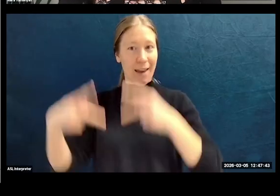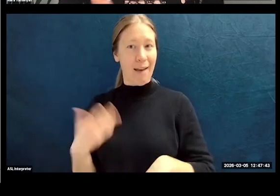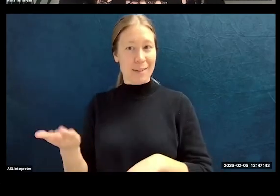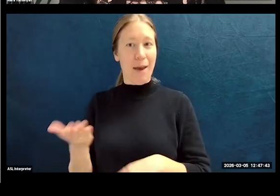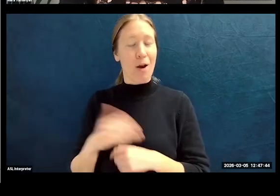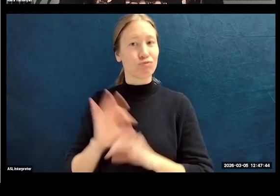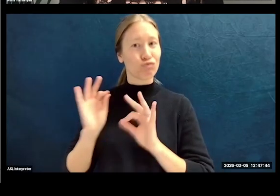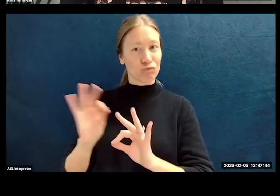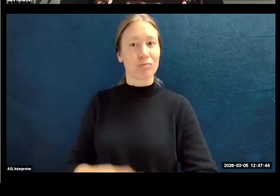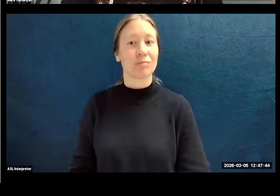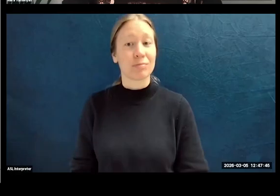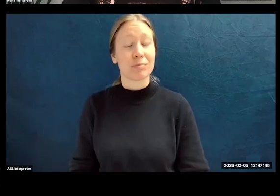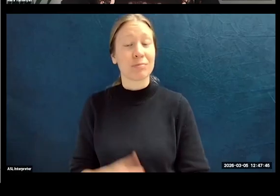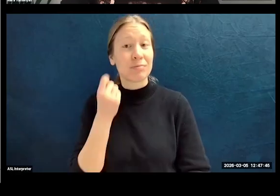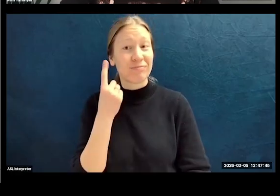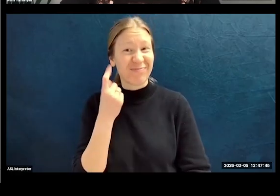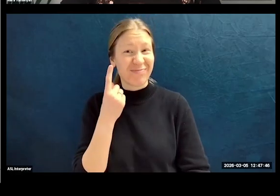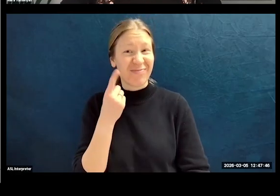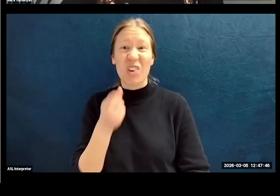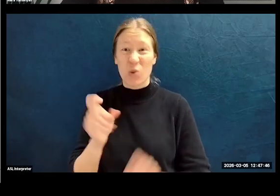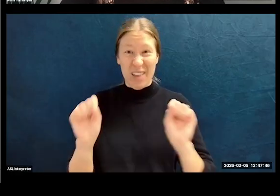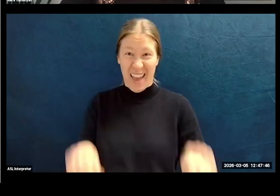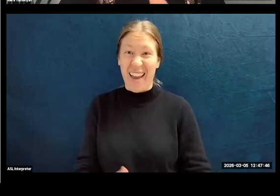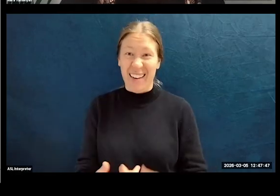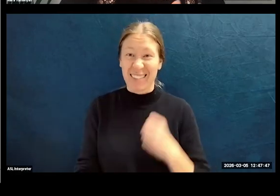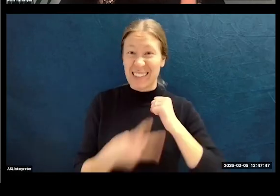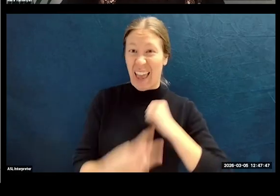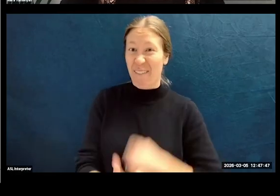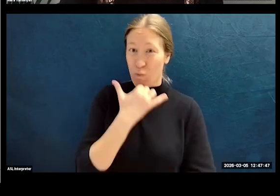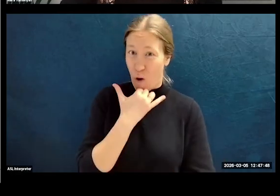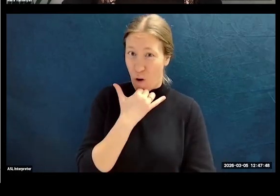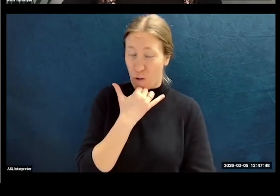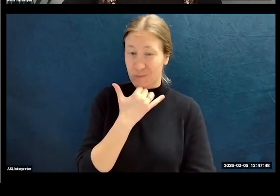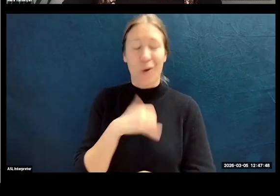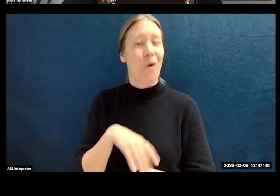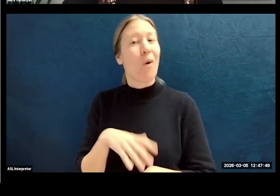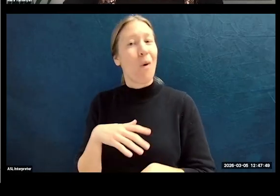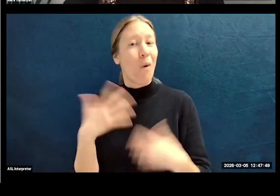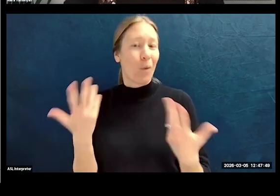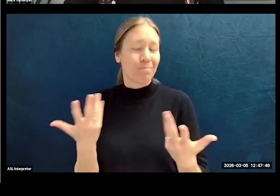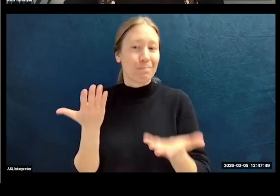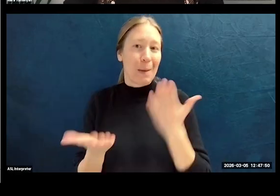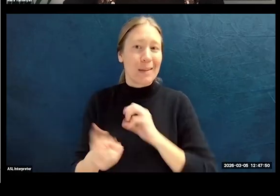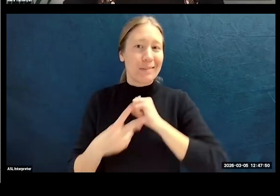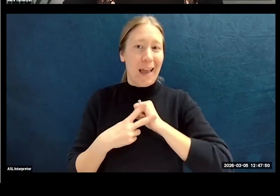But there is also a wrong way of saving it, or saving it in a way that will not show your tags